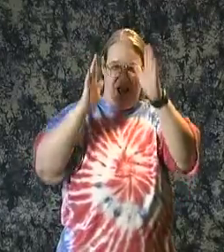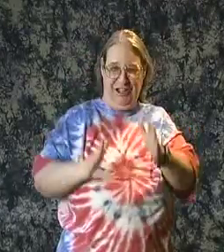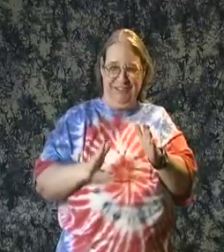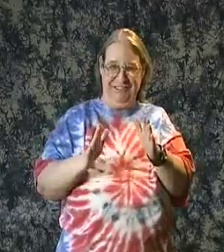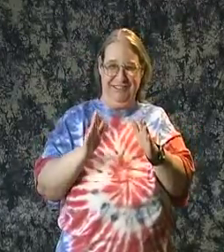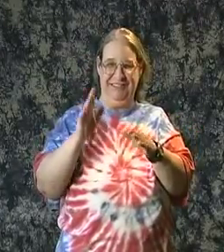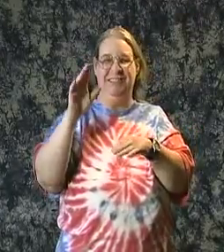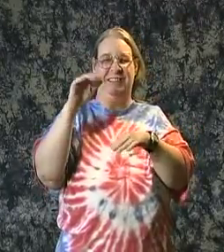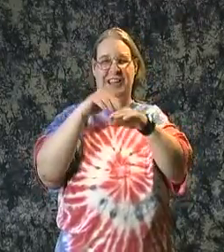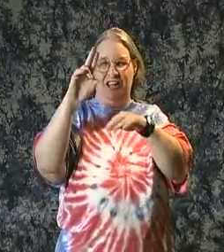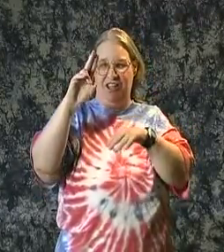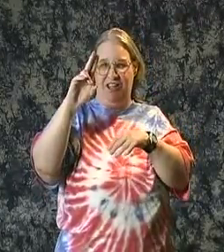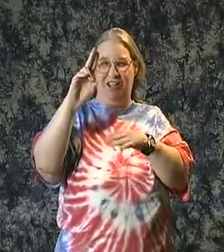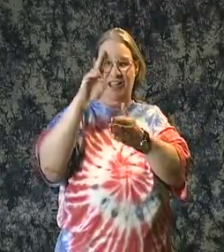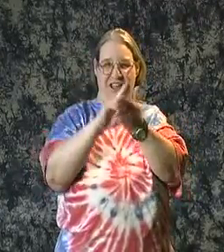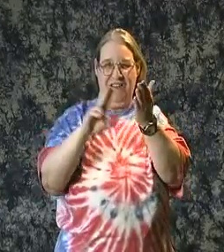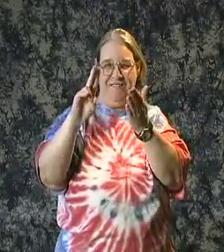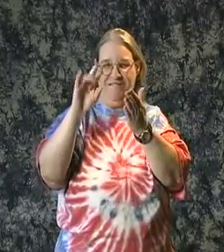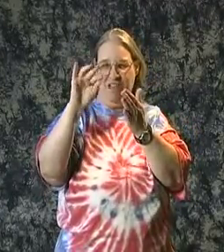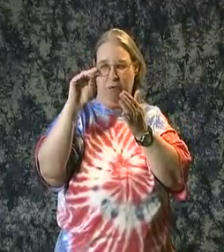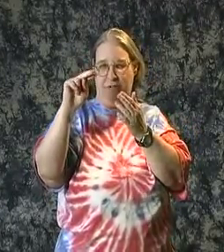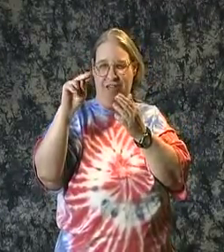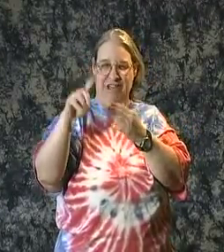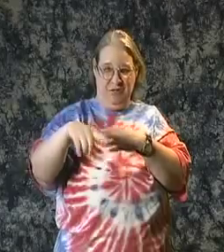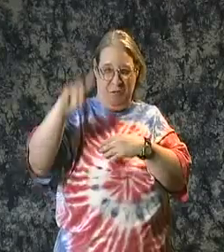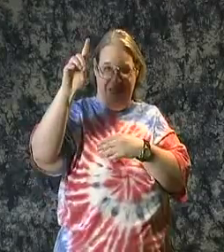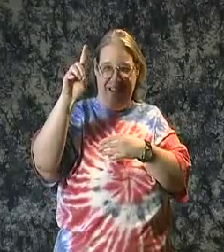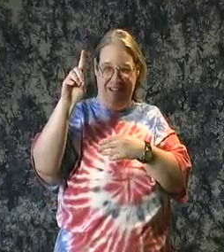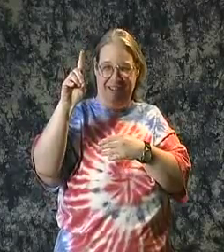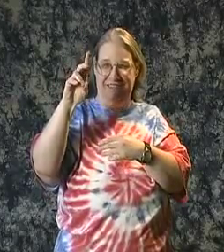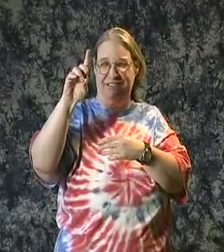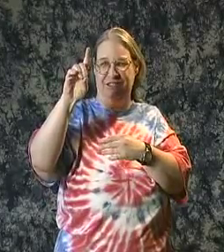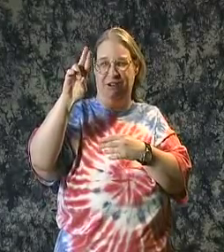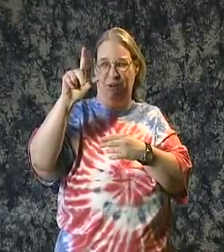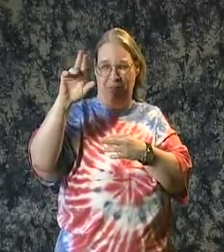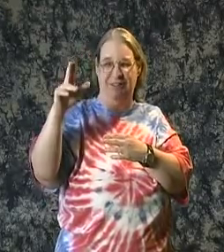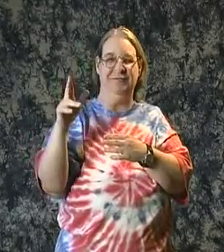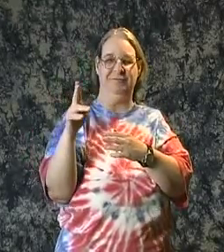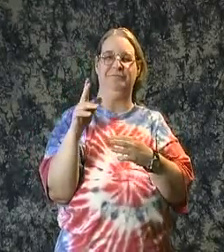at the University of Minnesota, in Duluth.